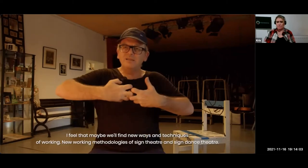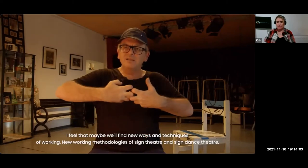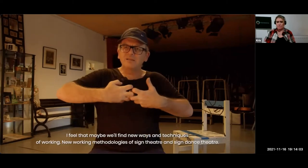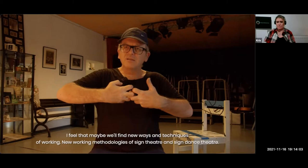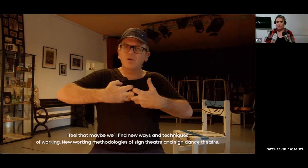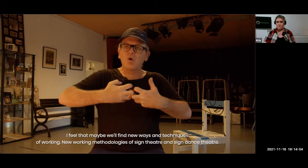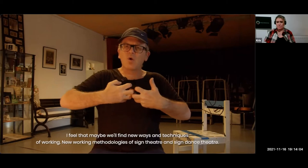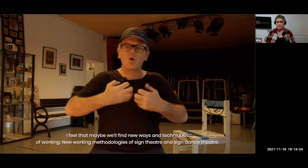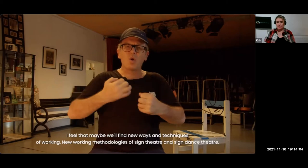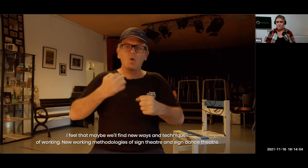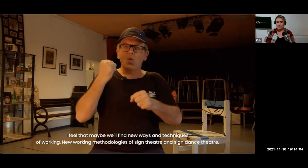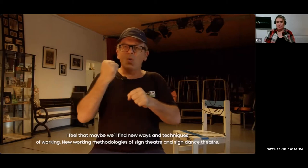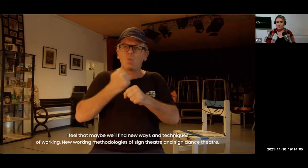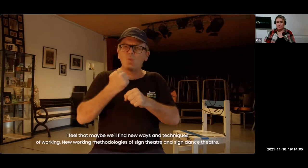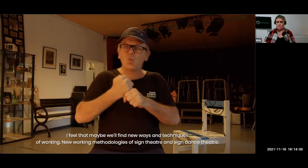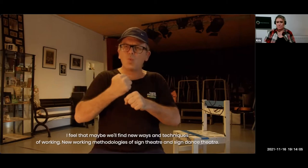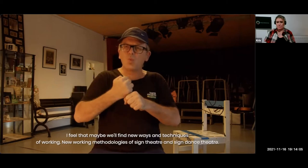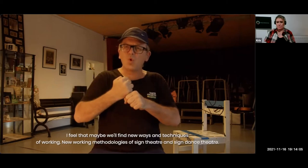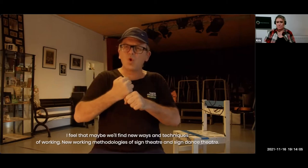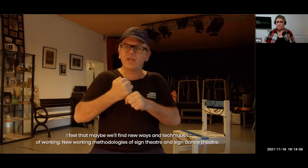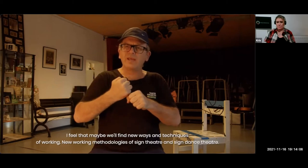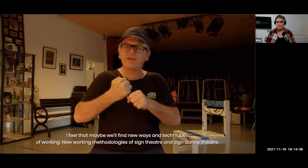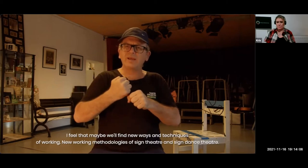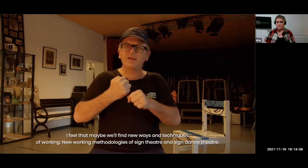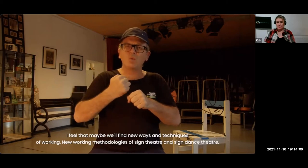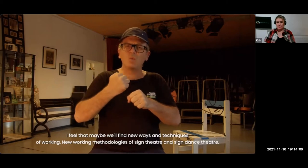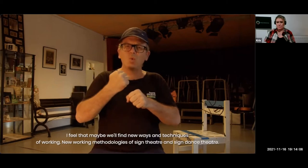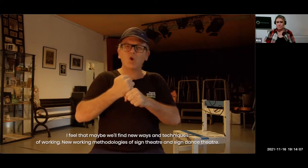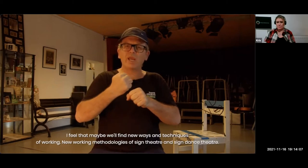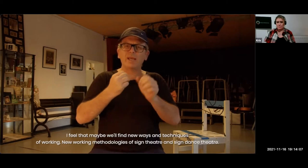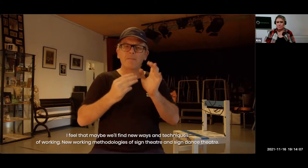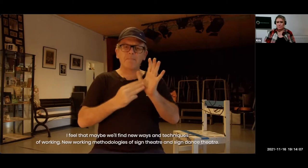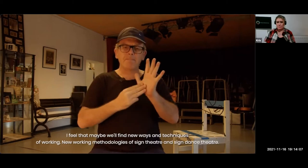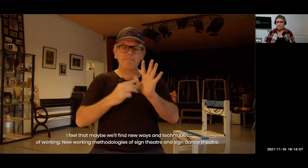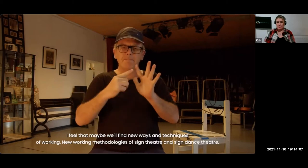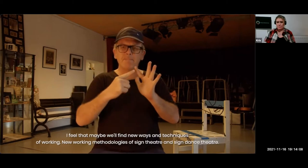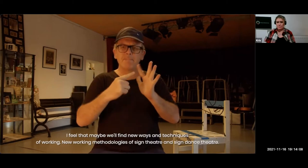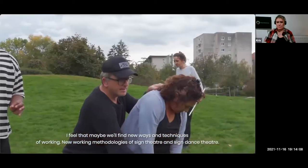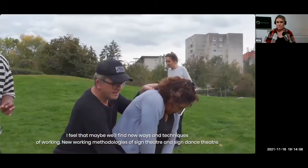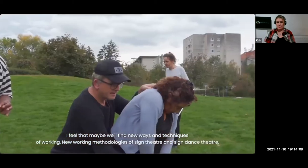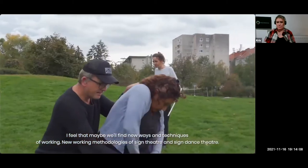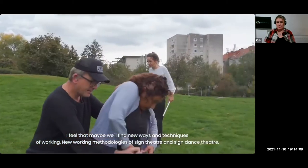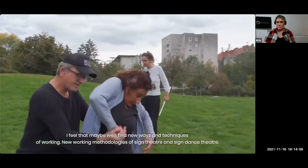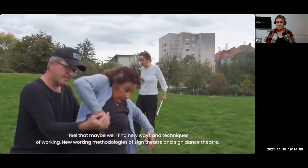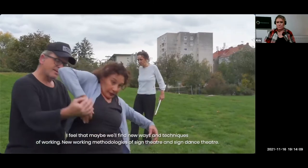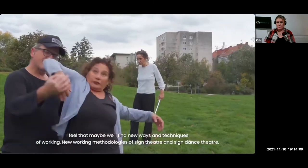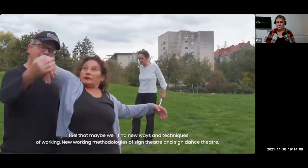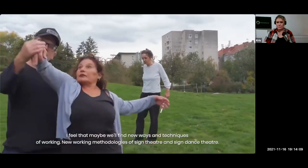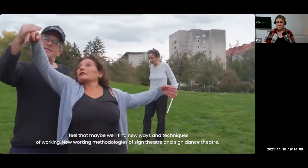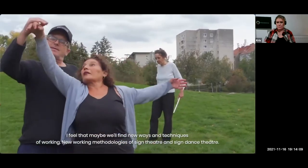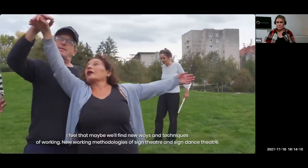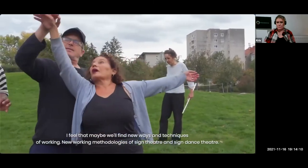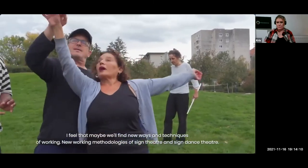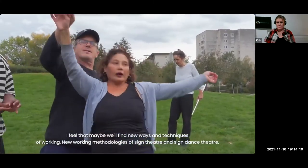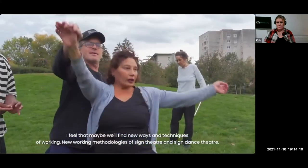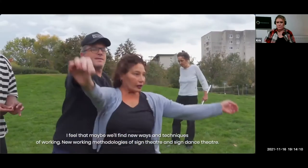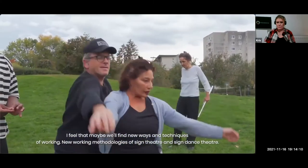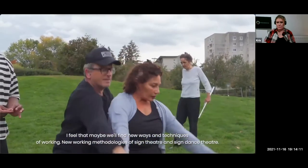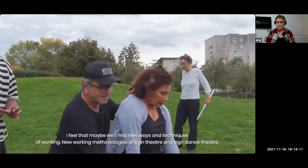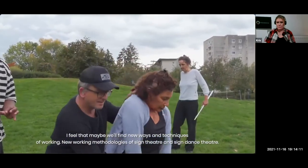yes, the other thing is, is also despite the fact that it has been a very difficult time for all of us, this year we have been quite sort of creative then and a lot of things have happened. So. I hope everyone here tonight is okay and things are going well for you.